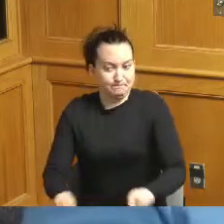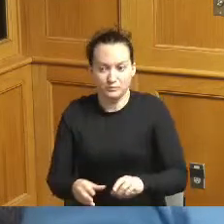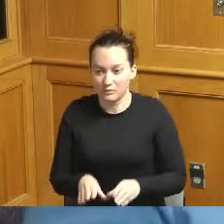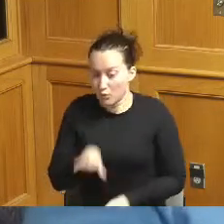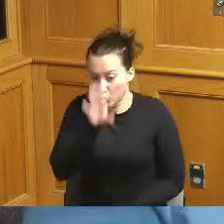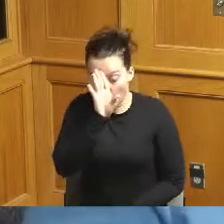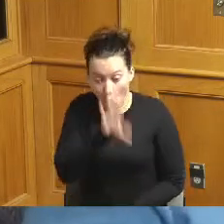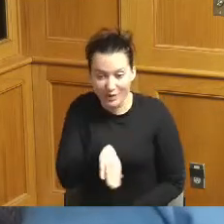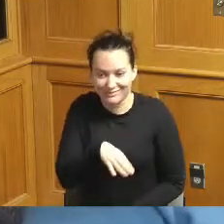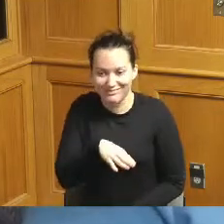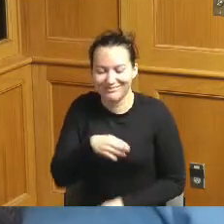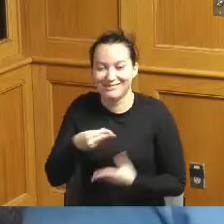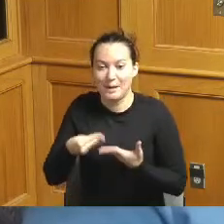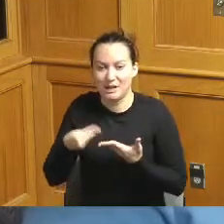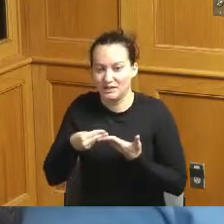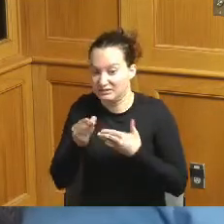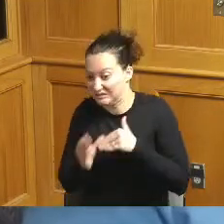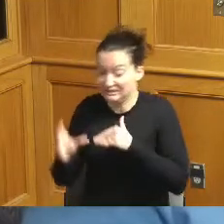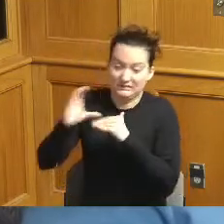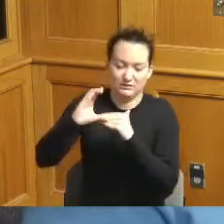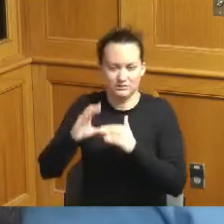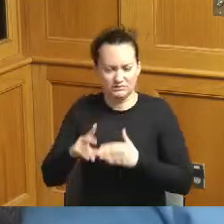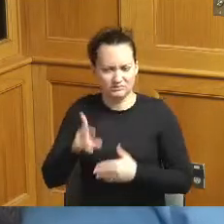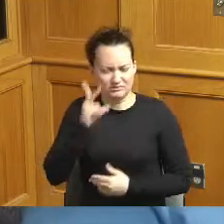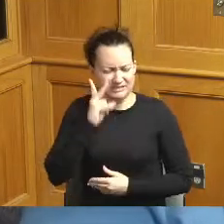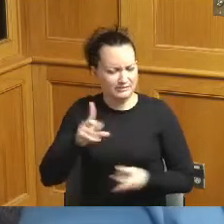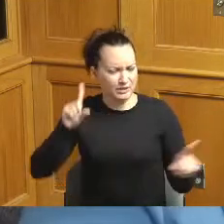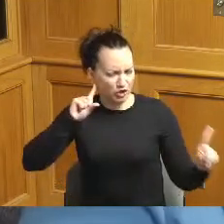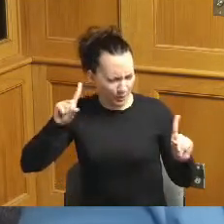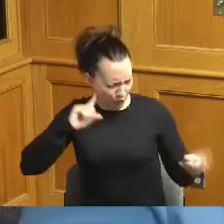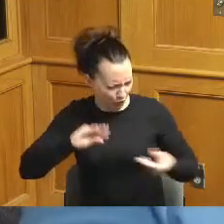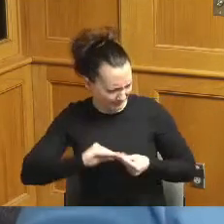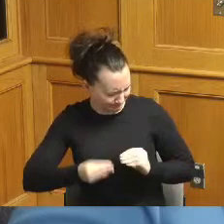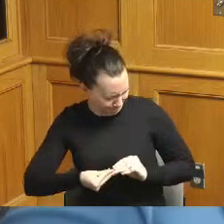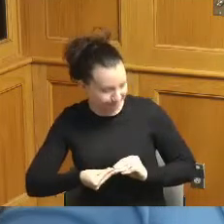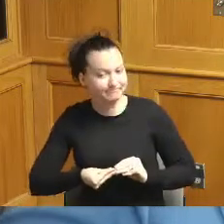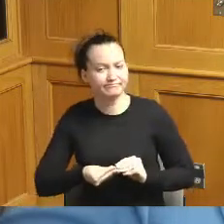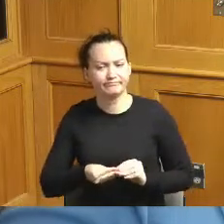that you put some additional but based on the number that I heard it was and then I added up